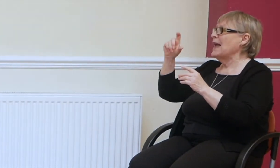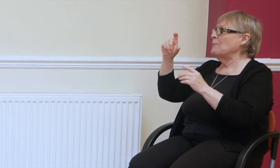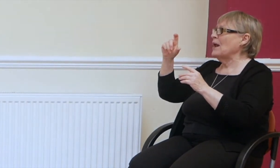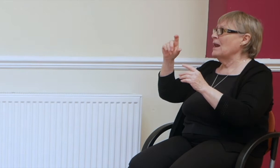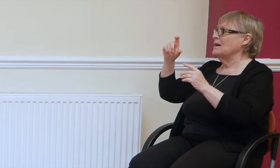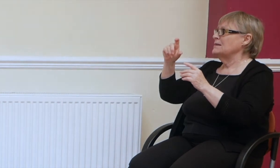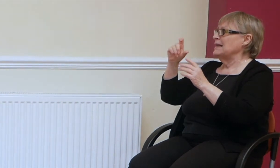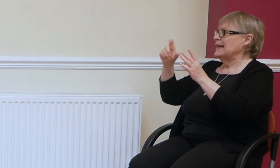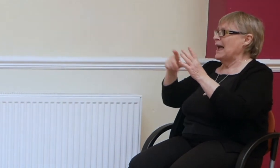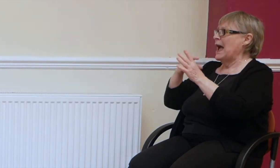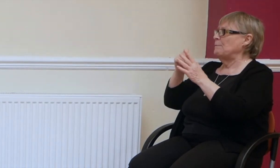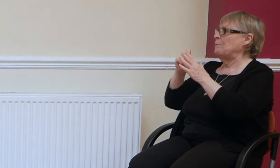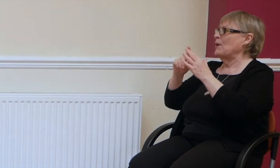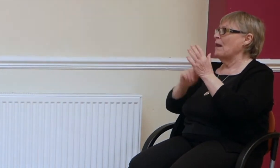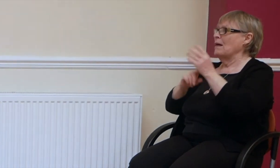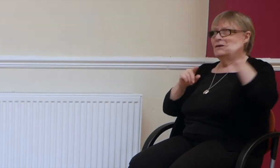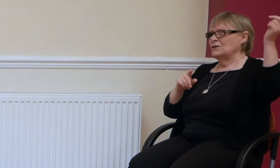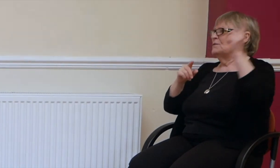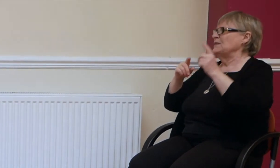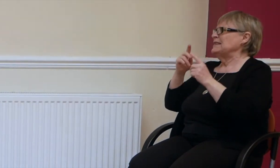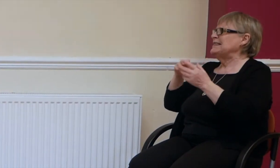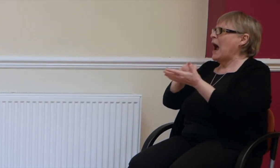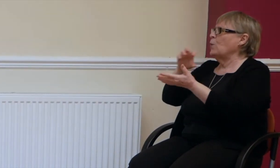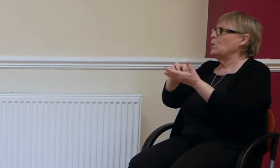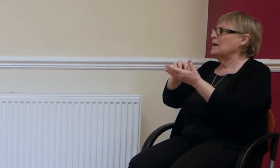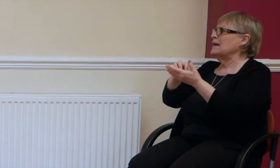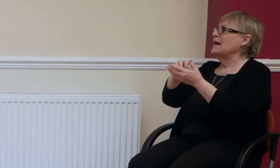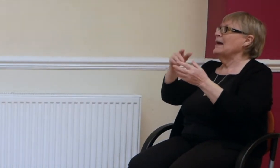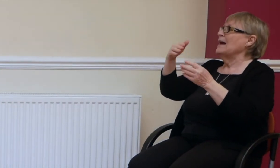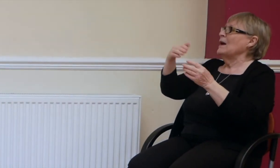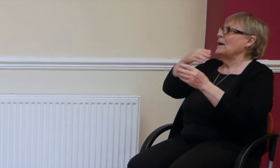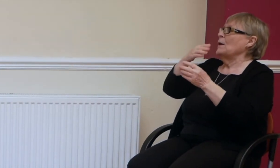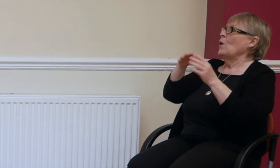you know, in Capel, just off from the town...